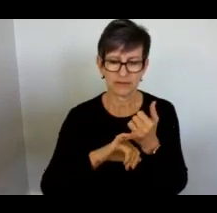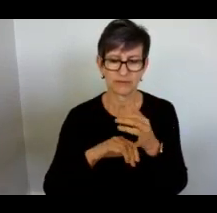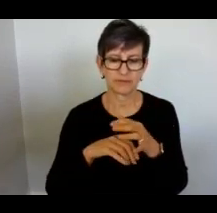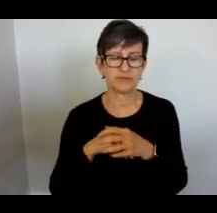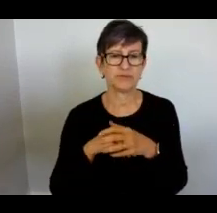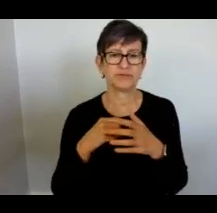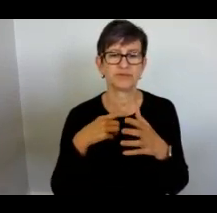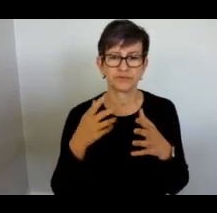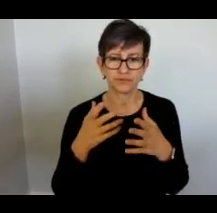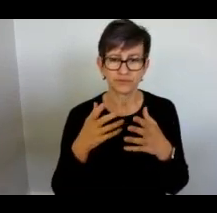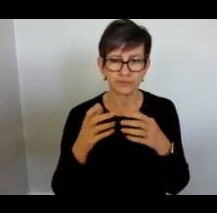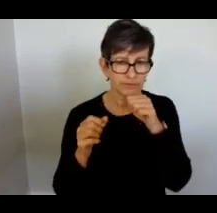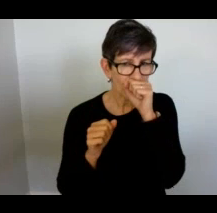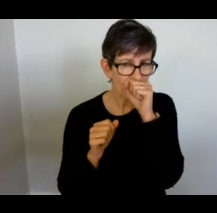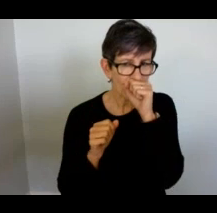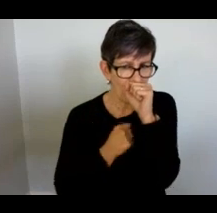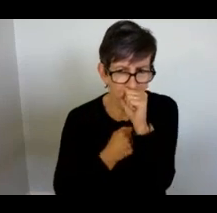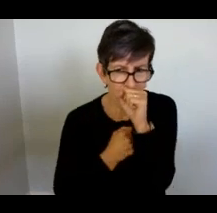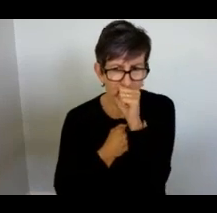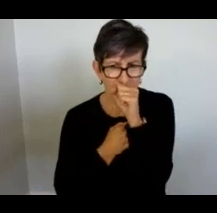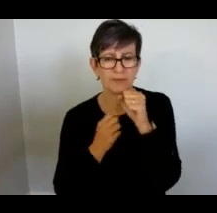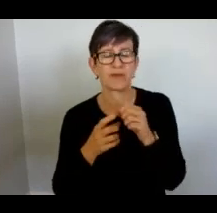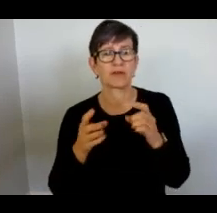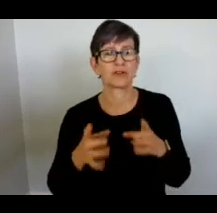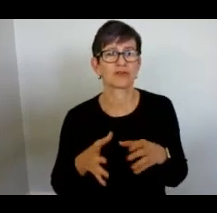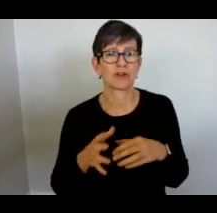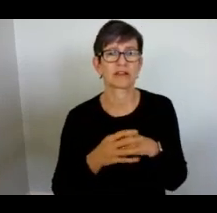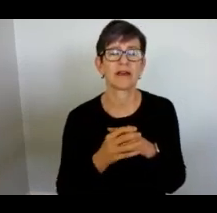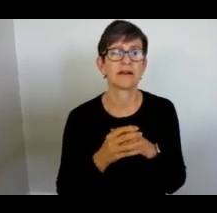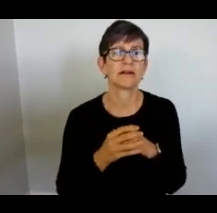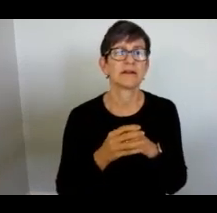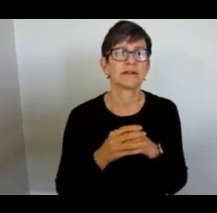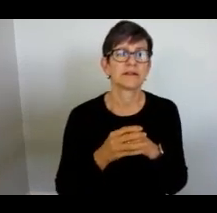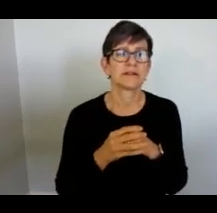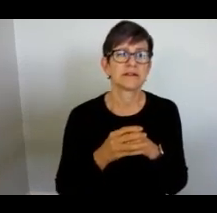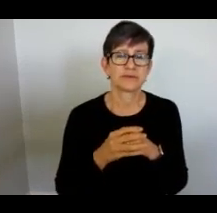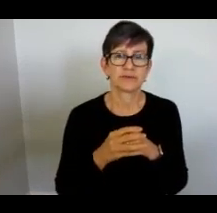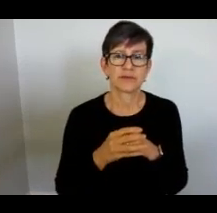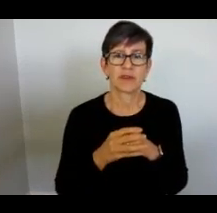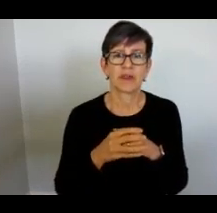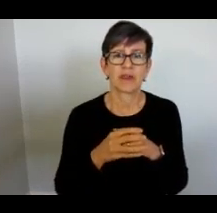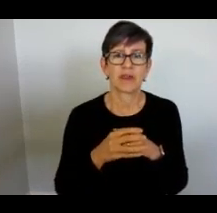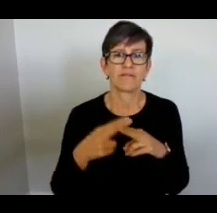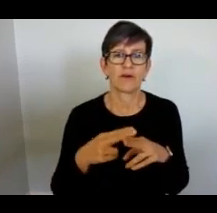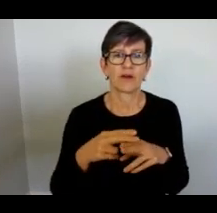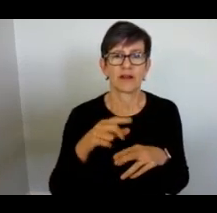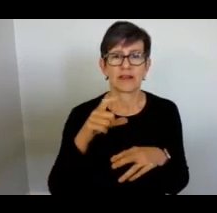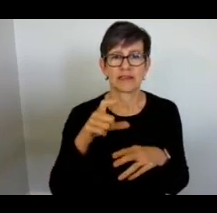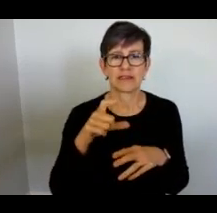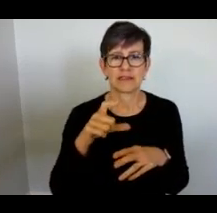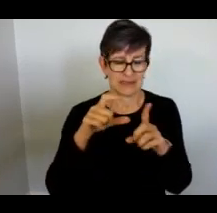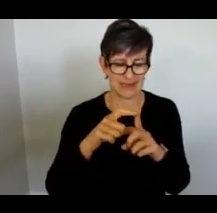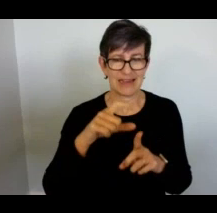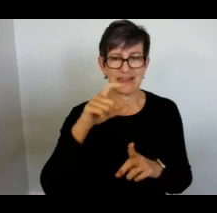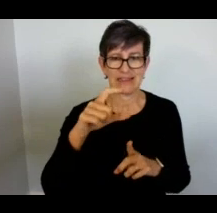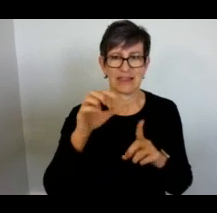So the Office of Child Protection Litigation or the DCPL was created on the 1st of July